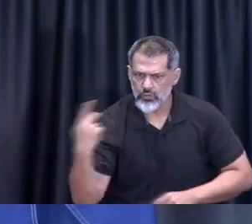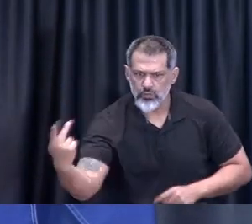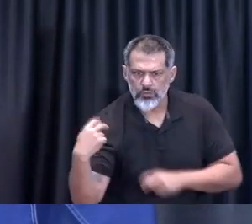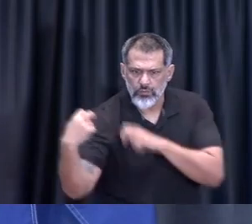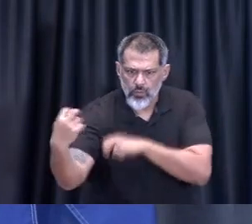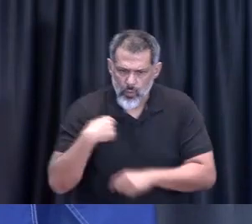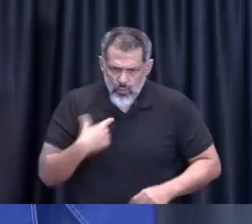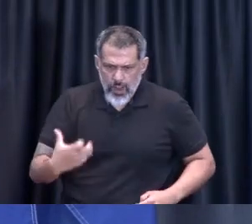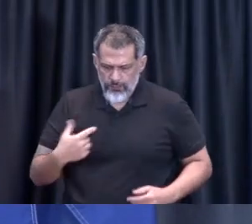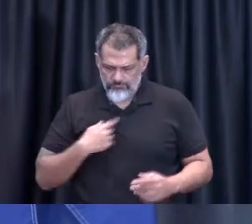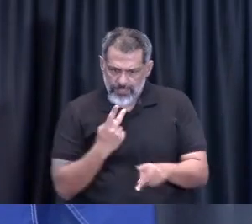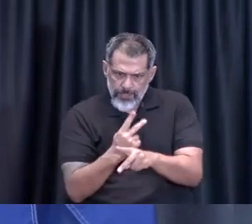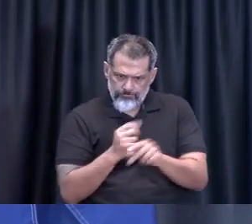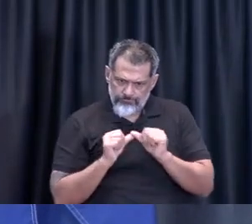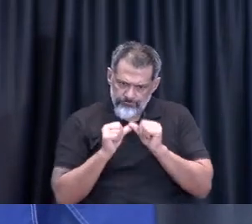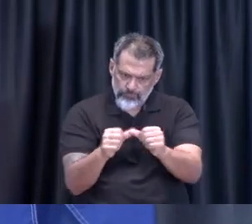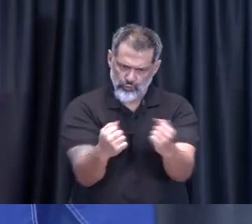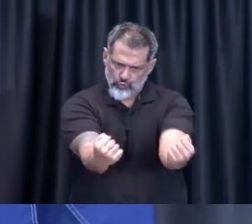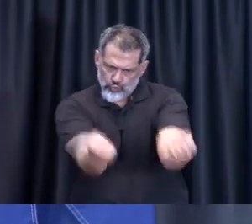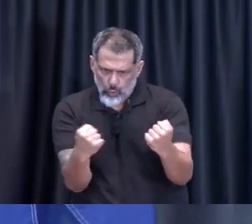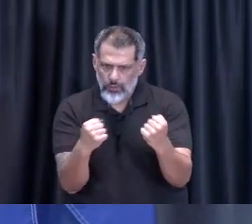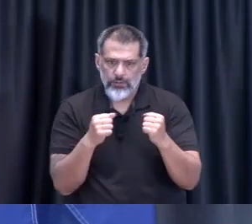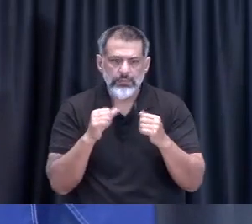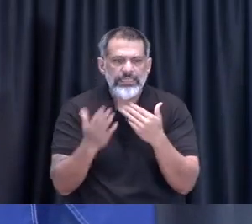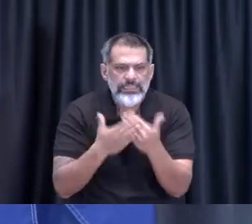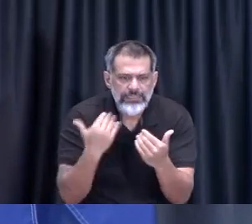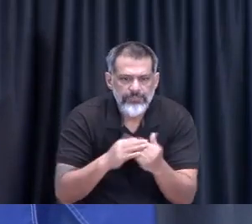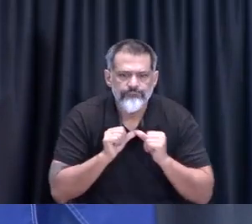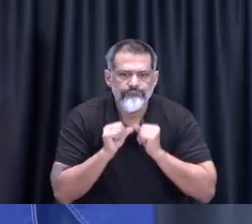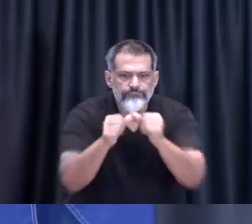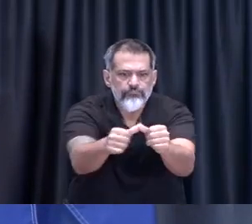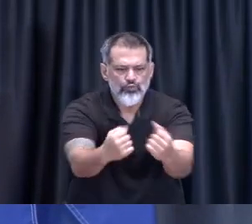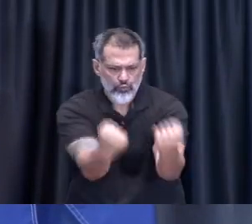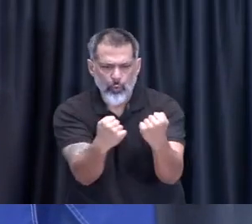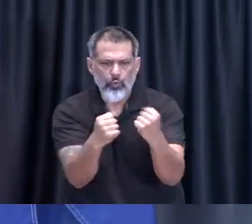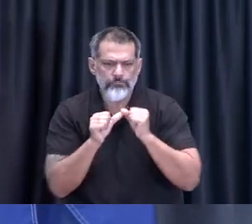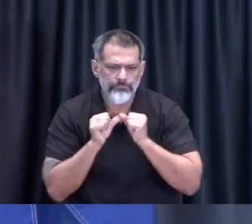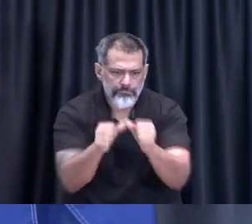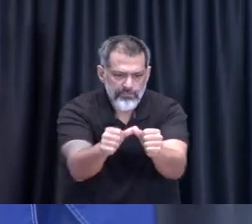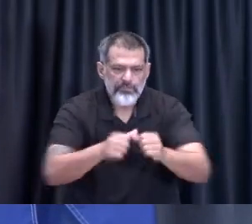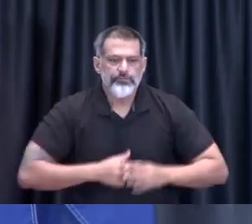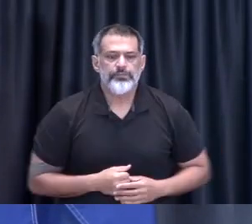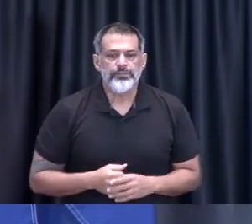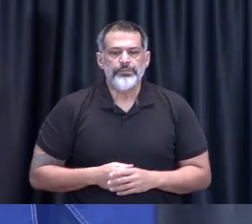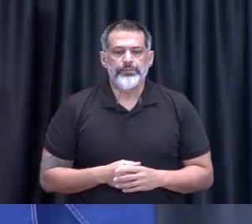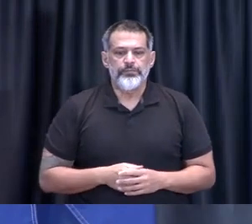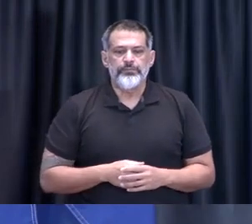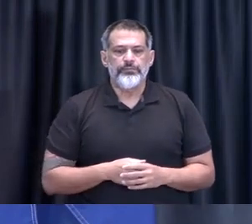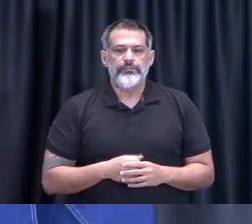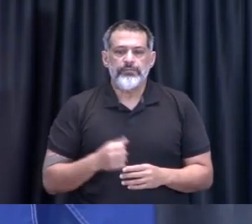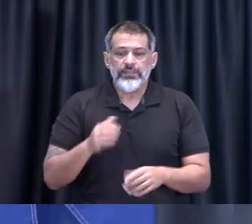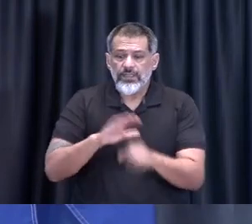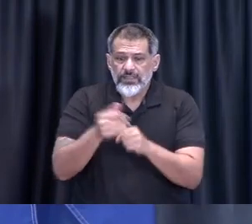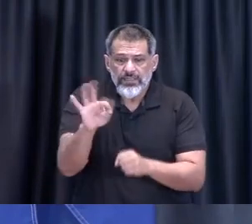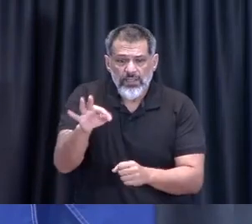both strong and resilient. In response to the challenges associated with COVID-19, these meetings